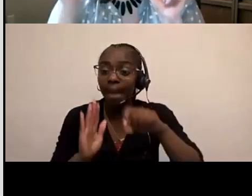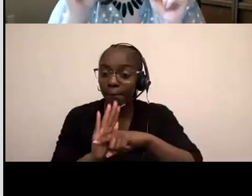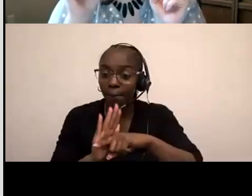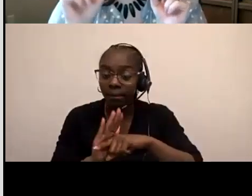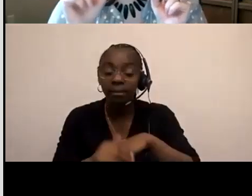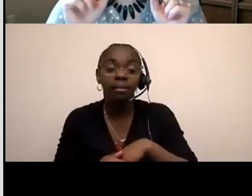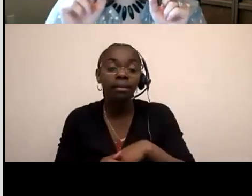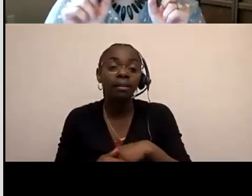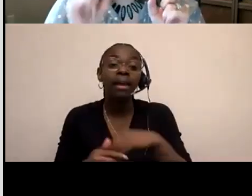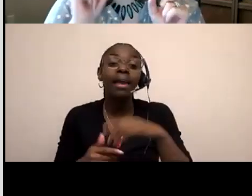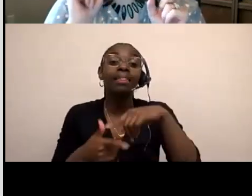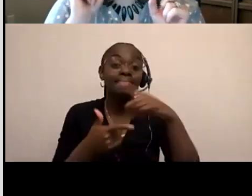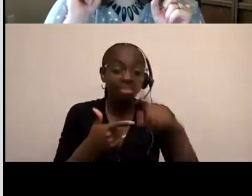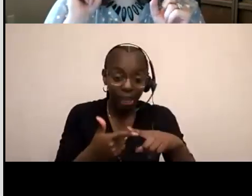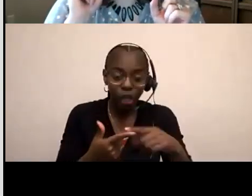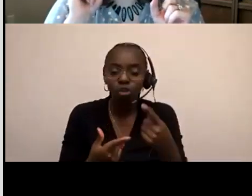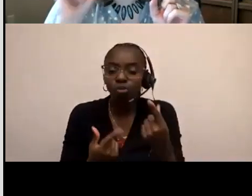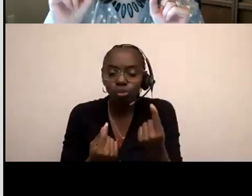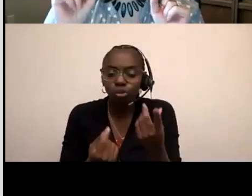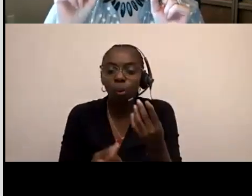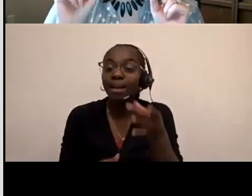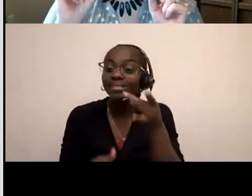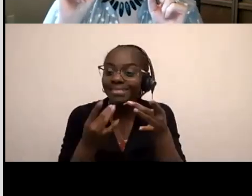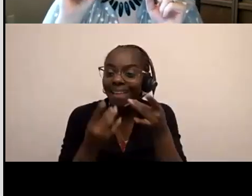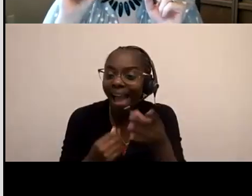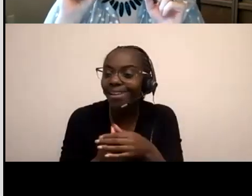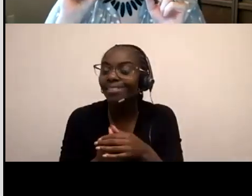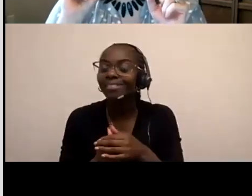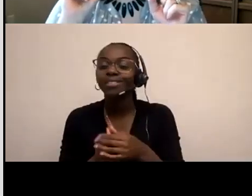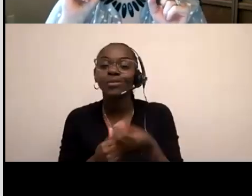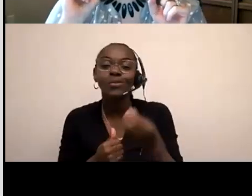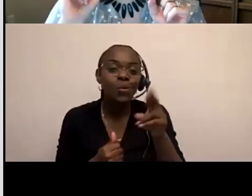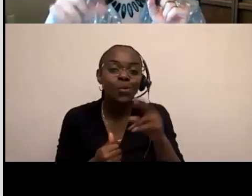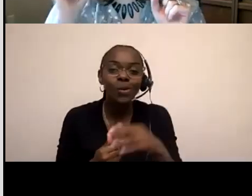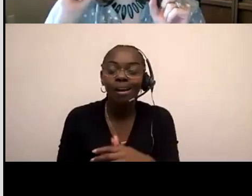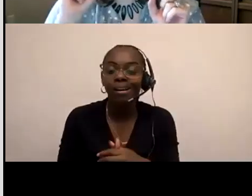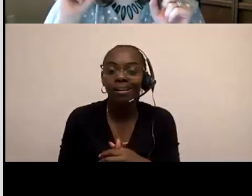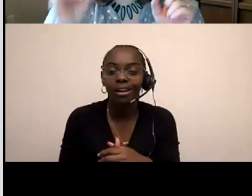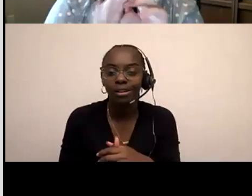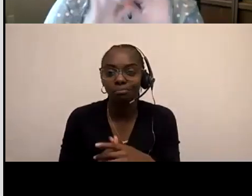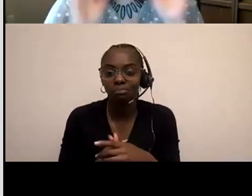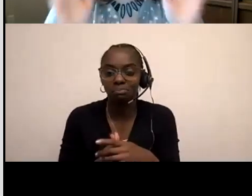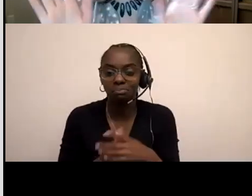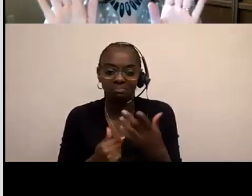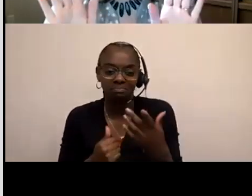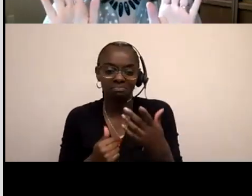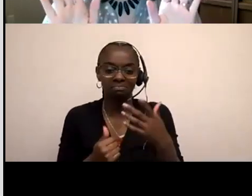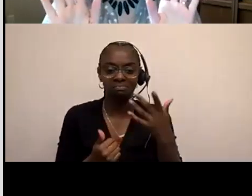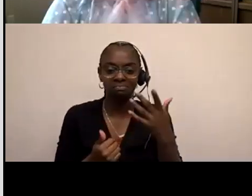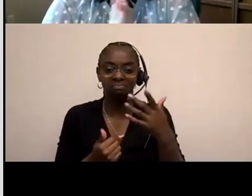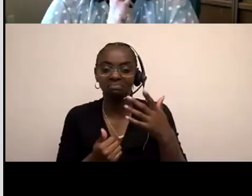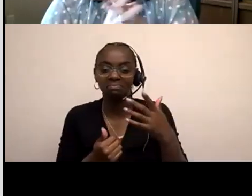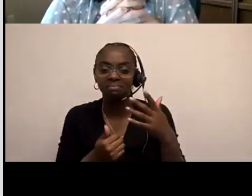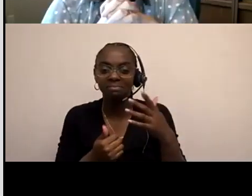GOING TO DO READING ASSIGNMENT AND THEN SNACK OR HULA-HOOP OR WHATEVER IT IS USUALLY